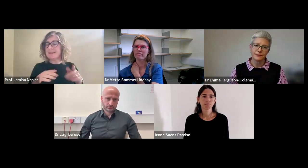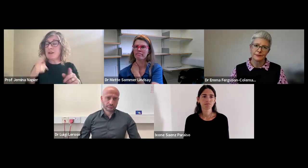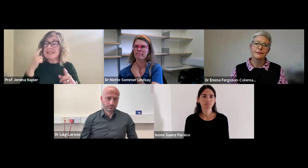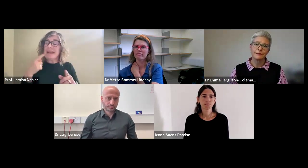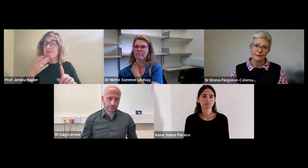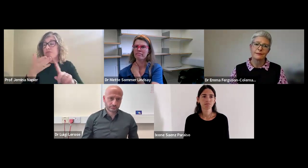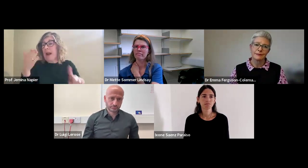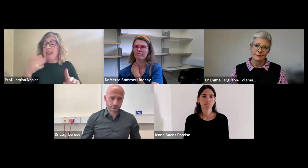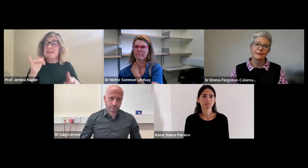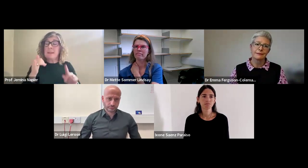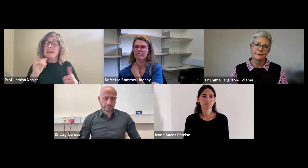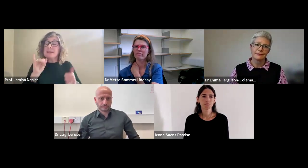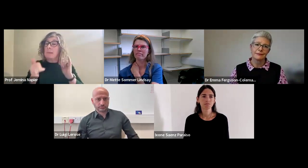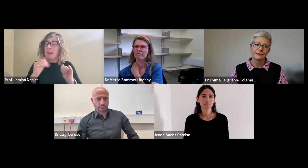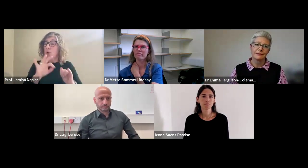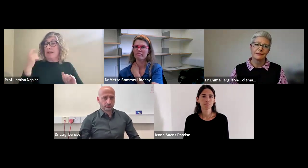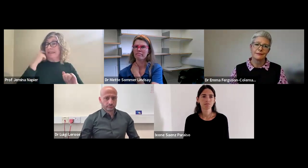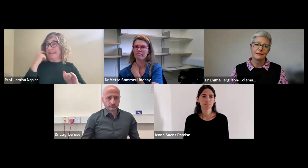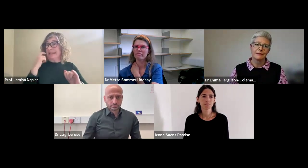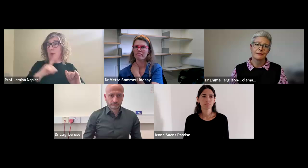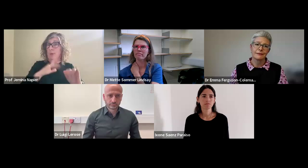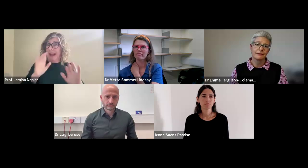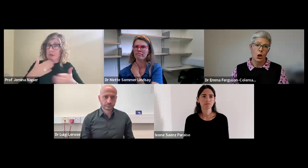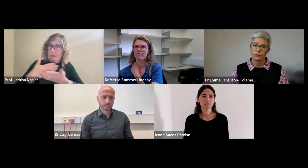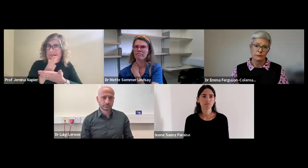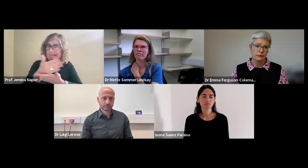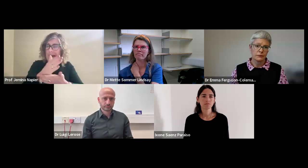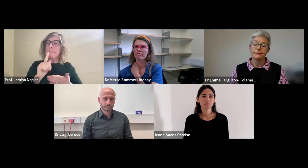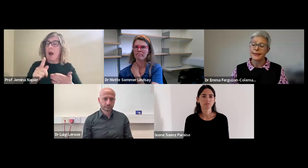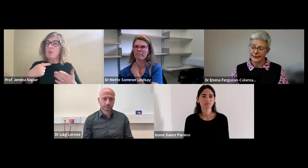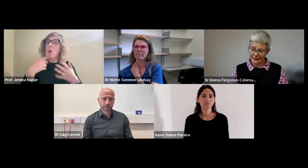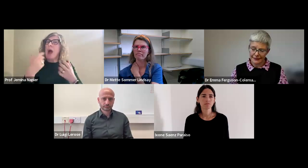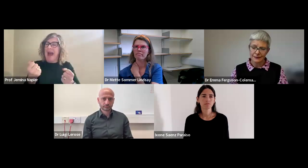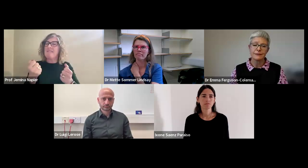being open and about doing that and recognizing that sometimes it's not easy. You know these